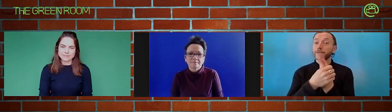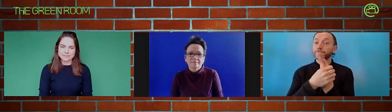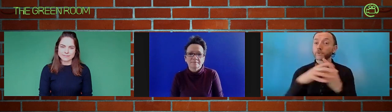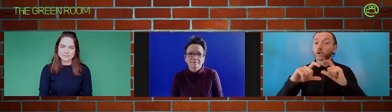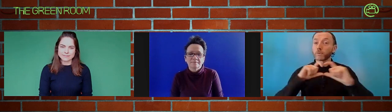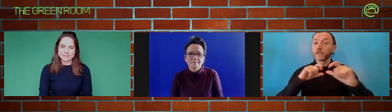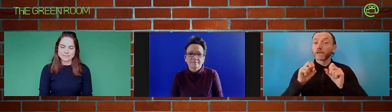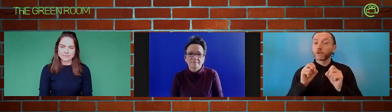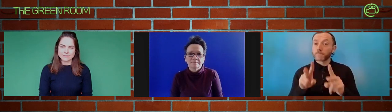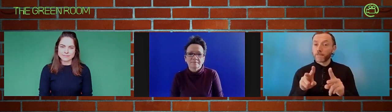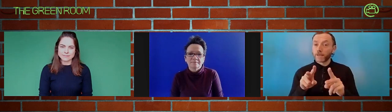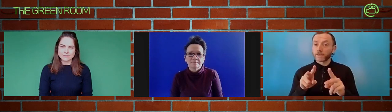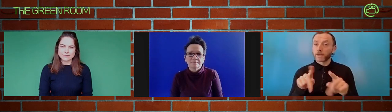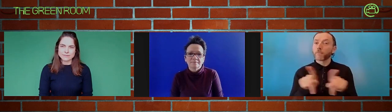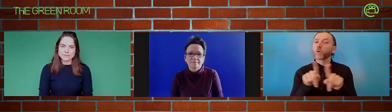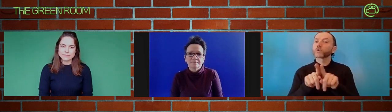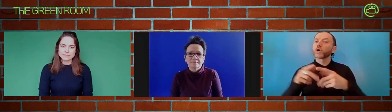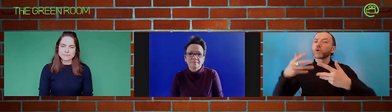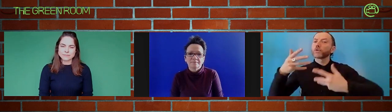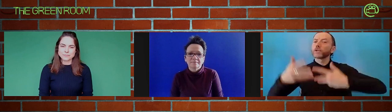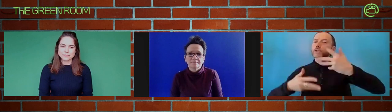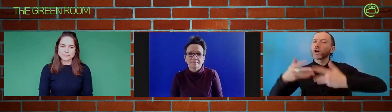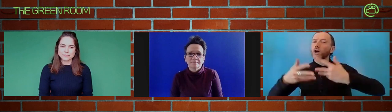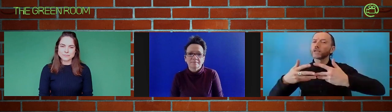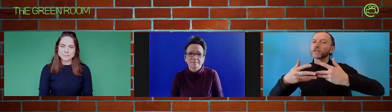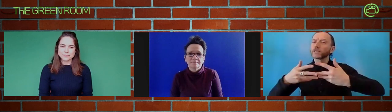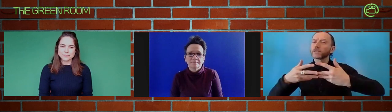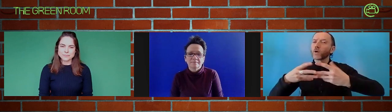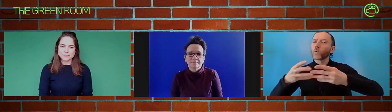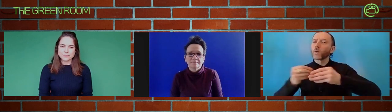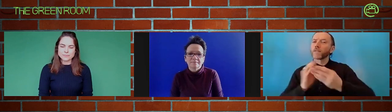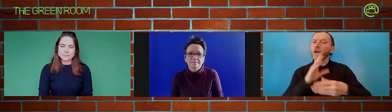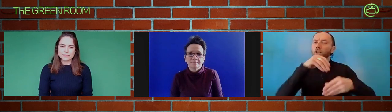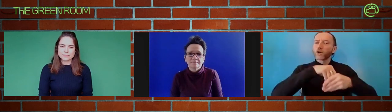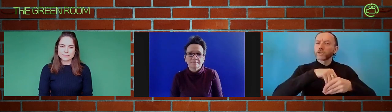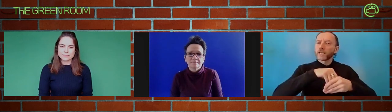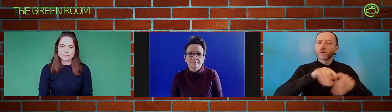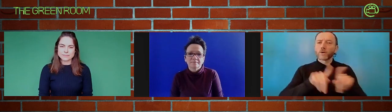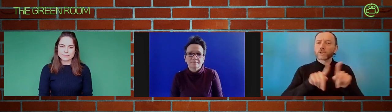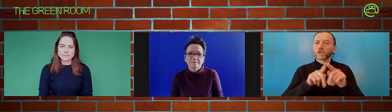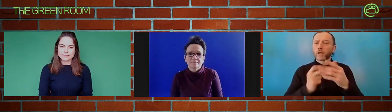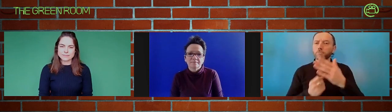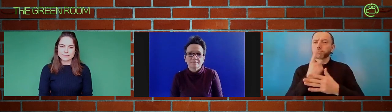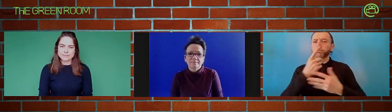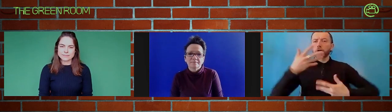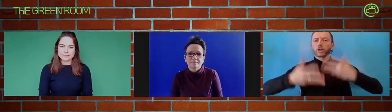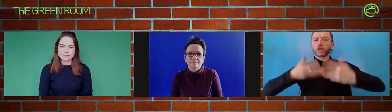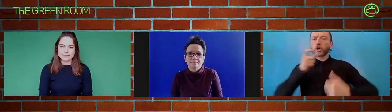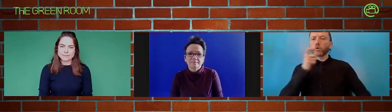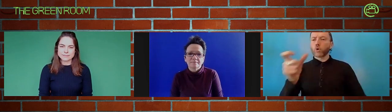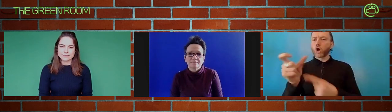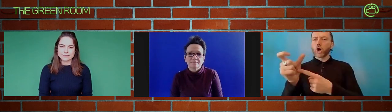the signs in context. So that it wasn't just there's a sign for the word because it doesn't mean anything so